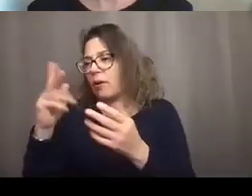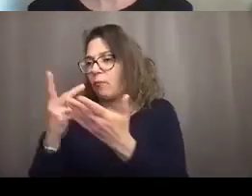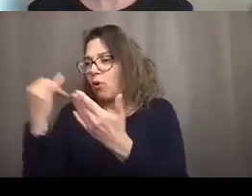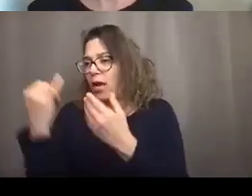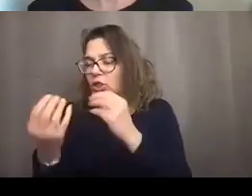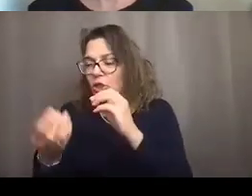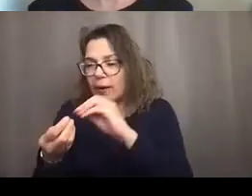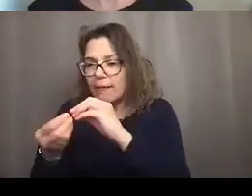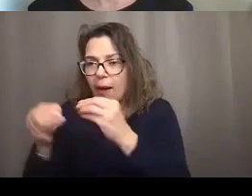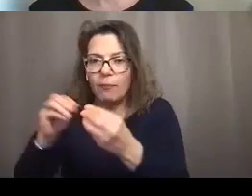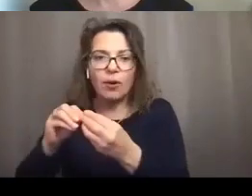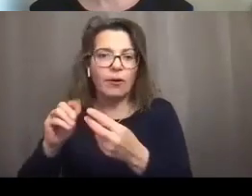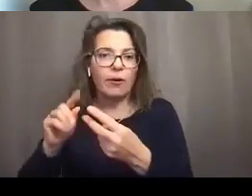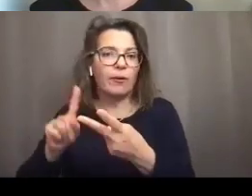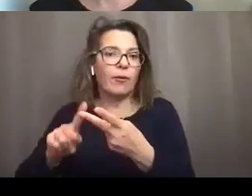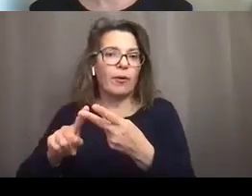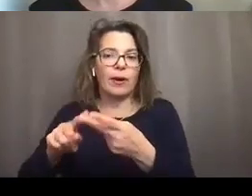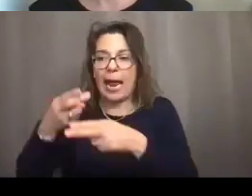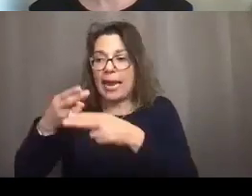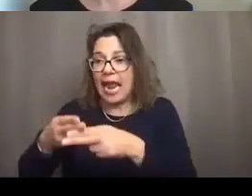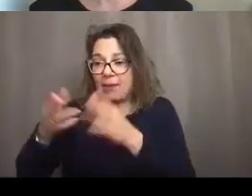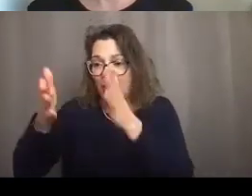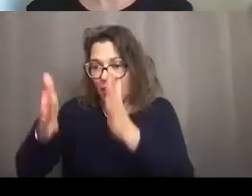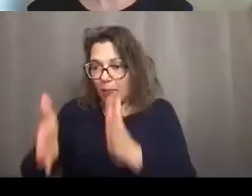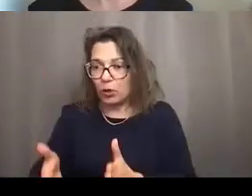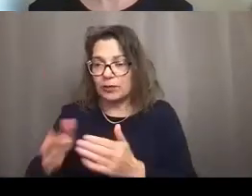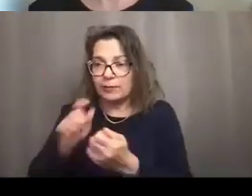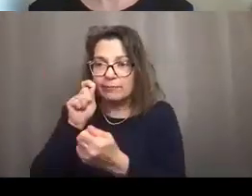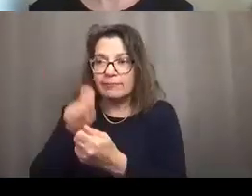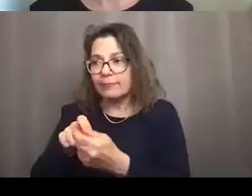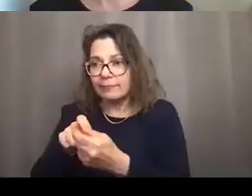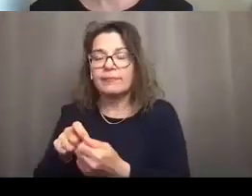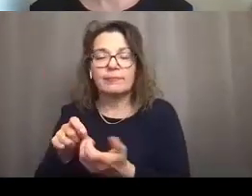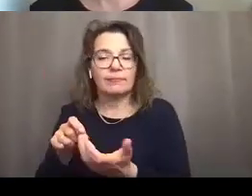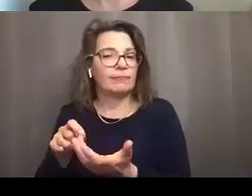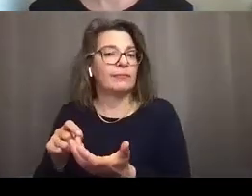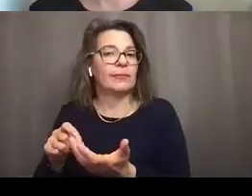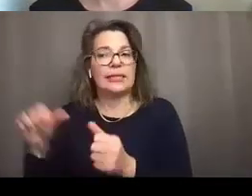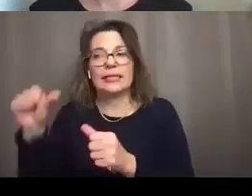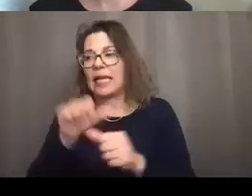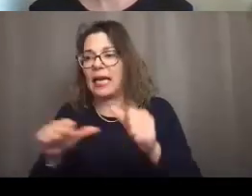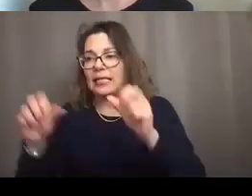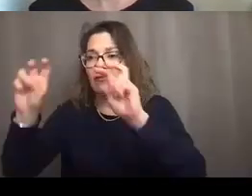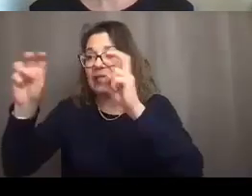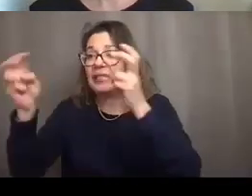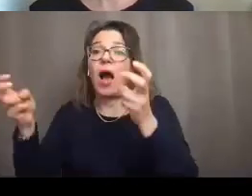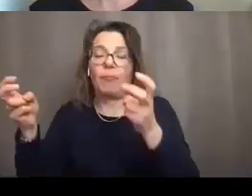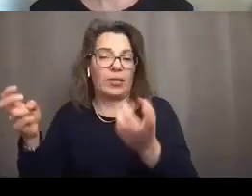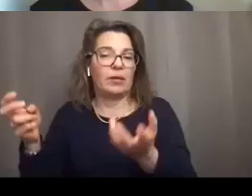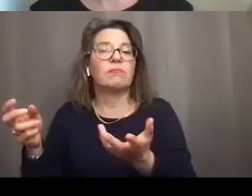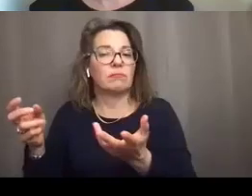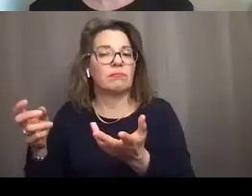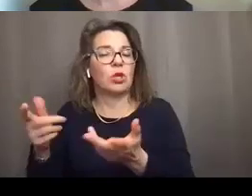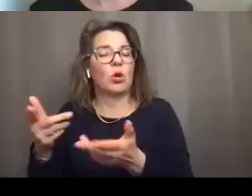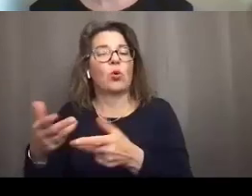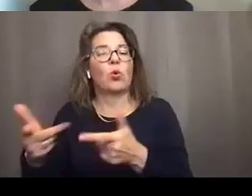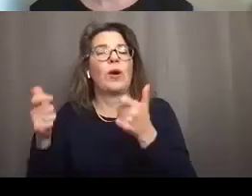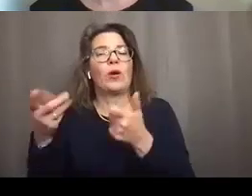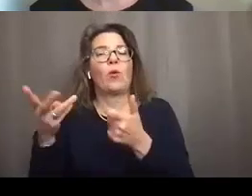or an investigator name, scientific topic even, it's a really quick way to jump in and see what's there.